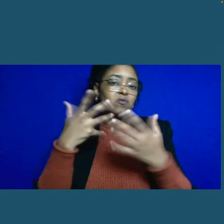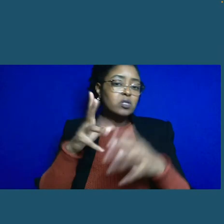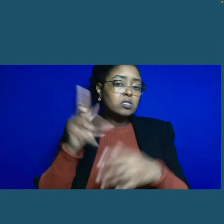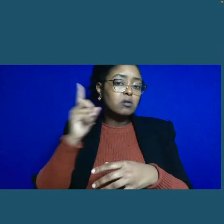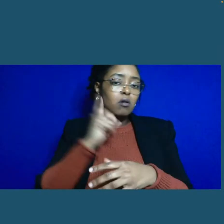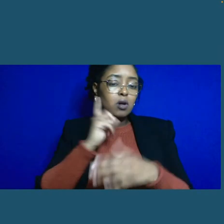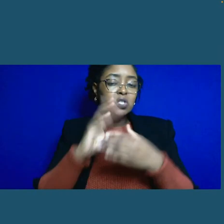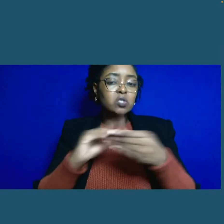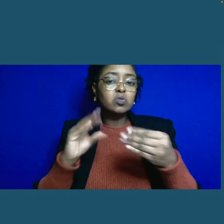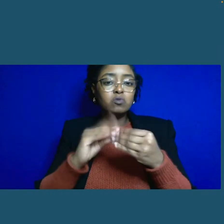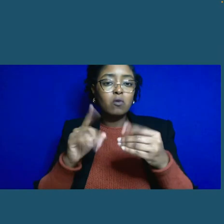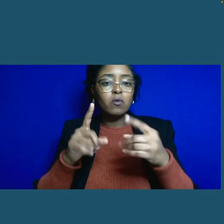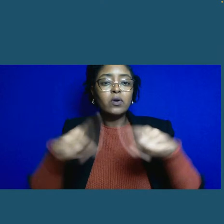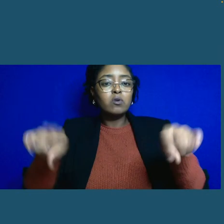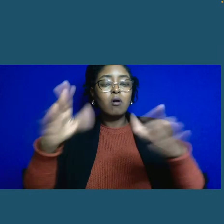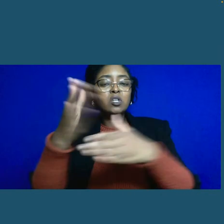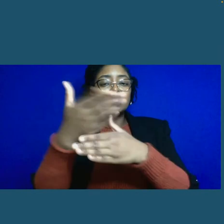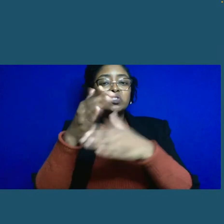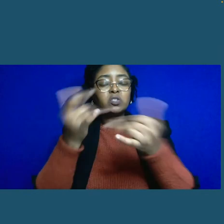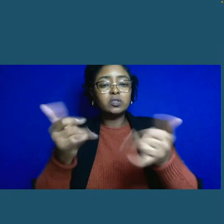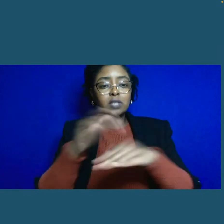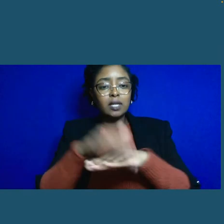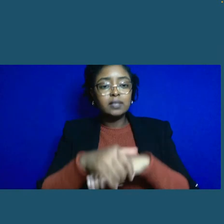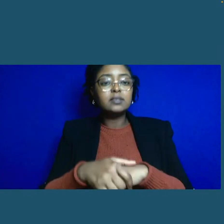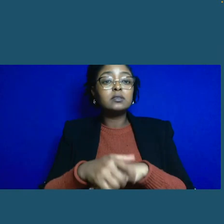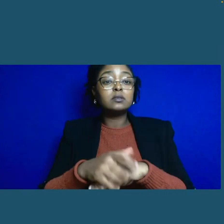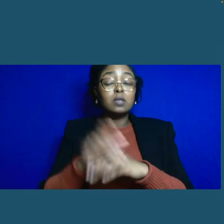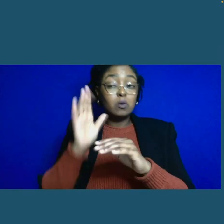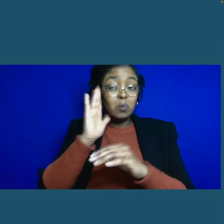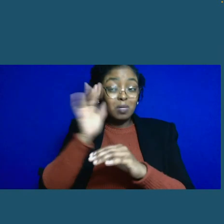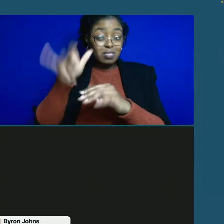can continue to take back as we heard the accounts that were